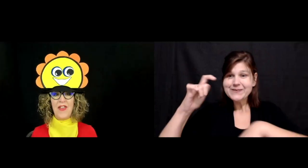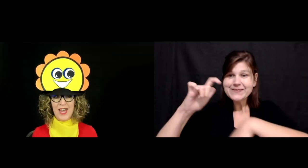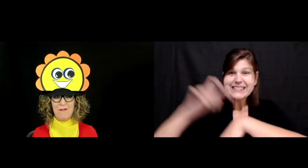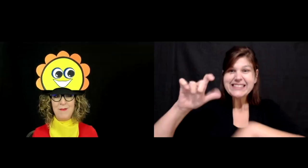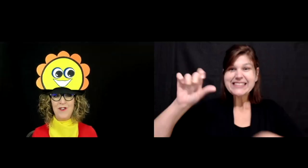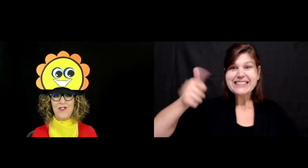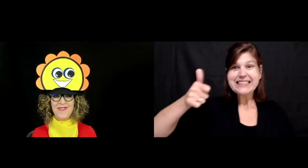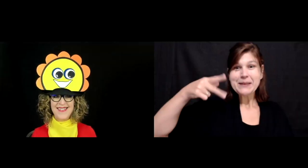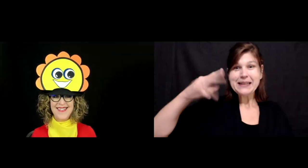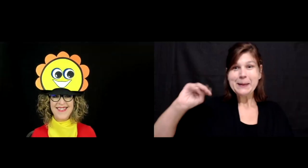Thank you very much.